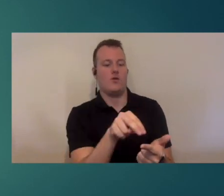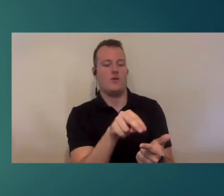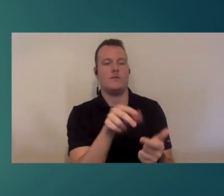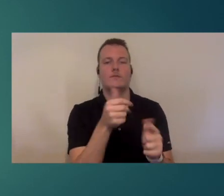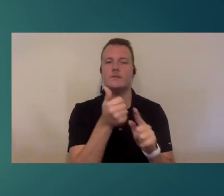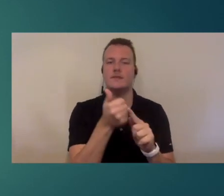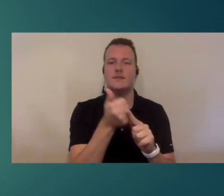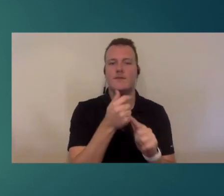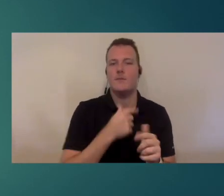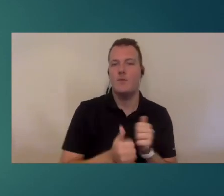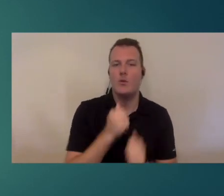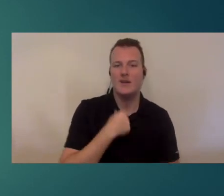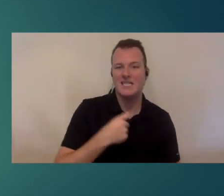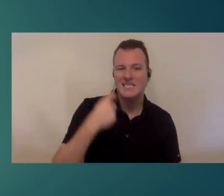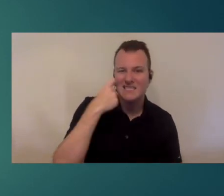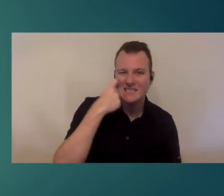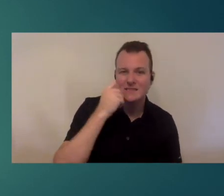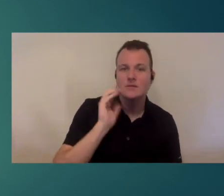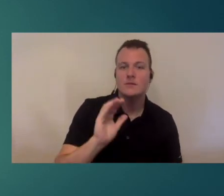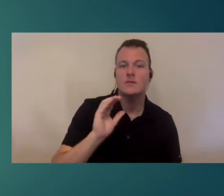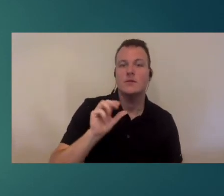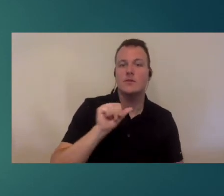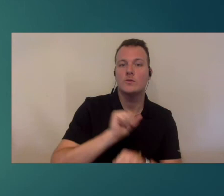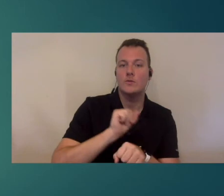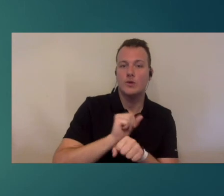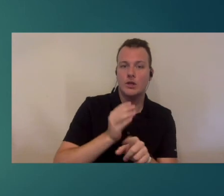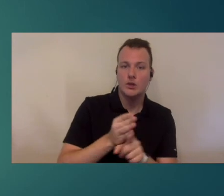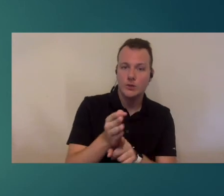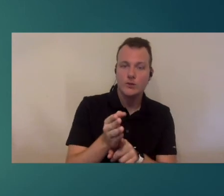that's furthest along in your career. And I want to see that you're independent